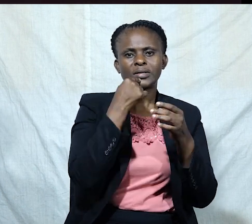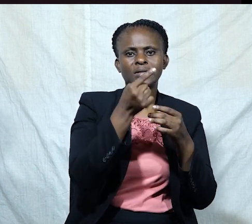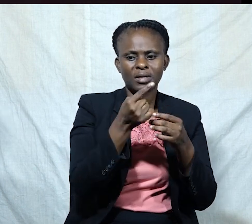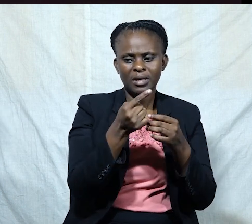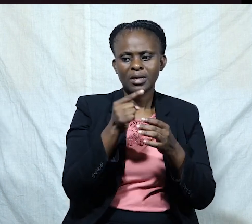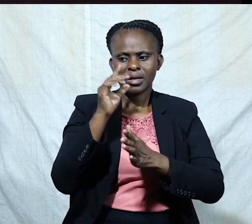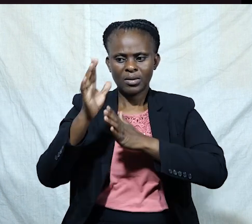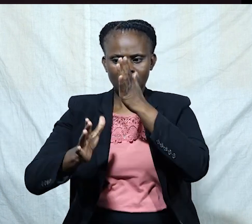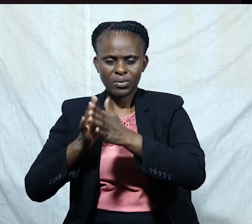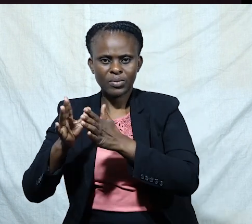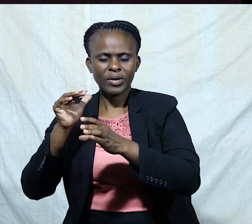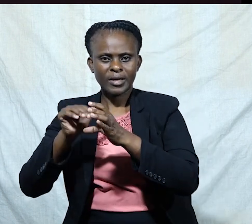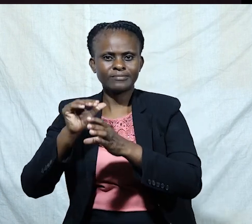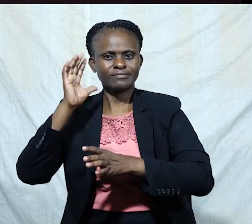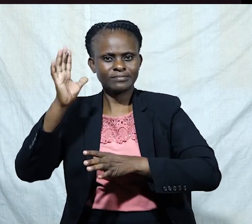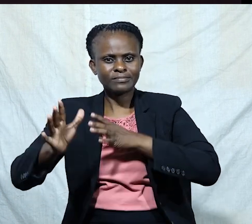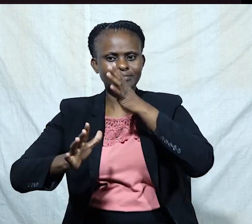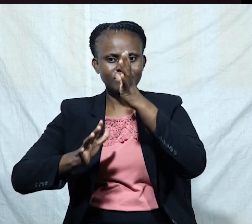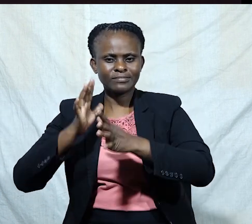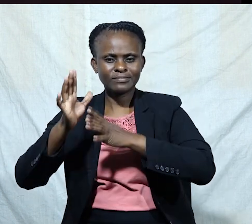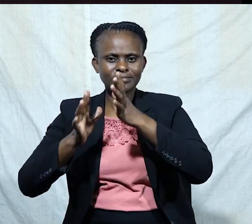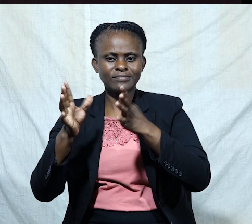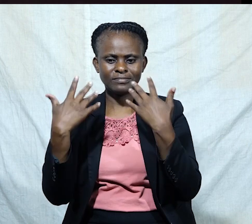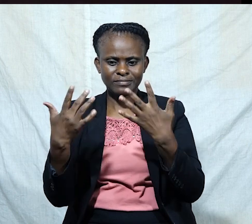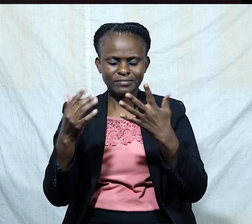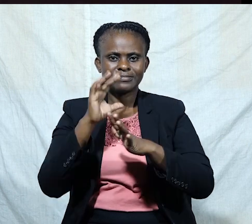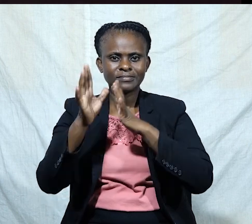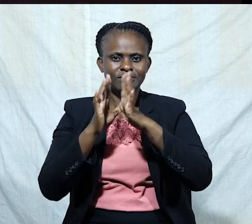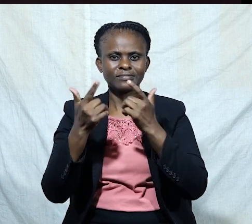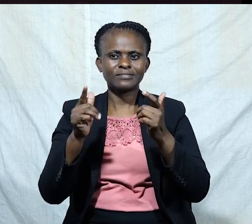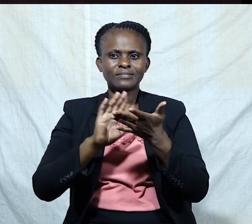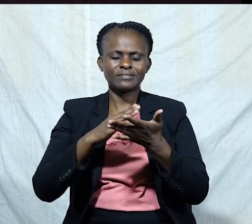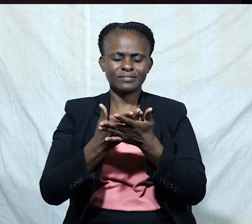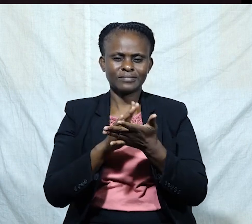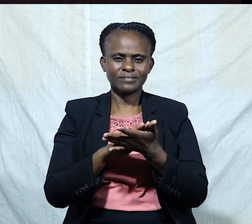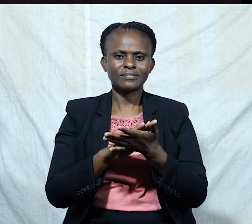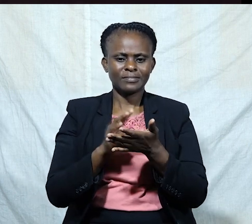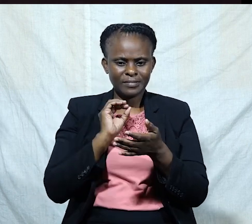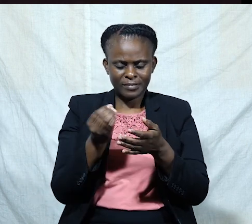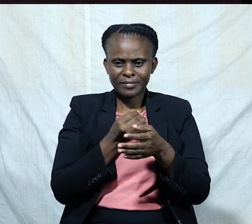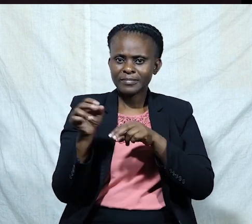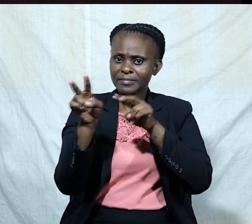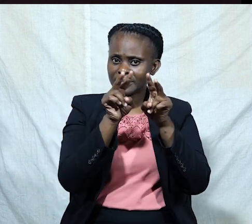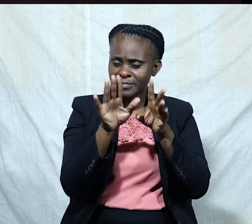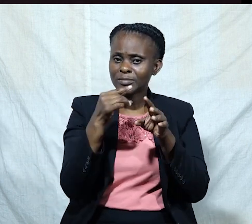That is the hands of the sign language interpreter. So our viewers who have impaired hearing